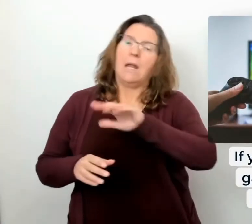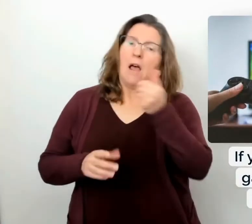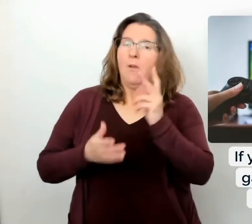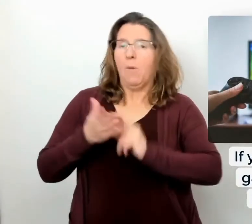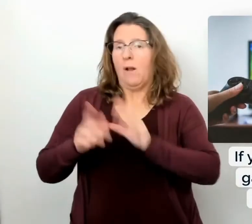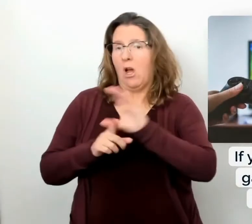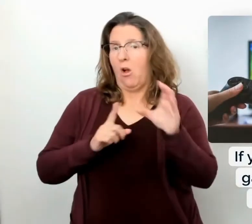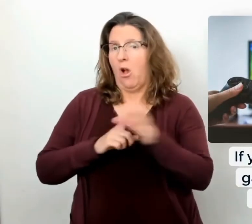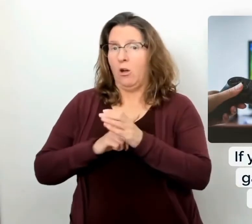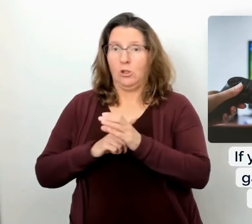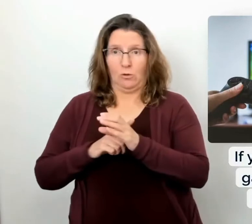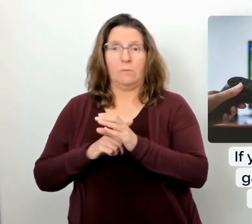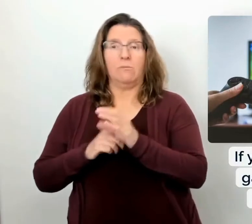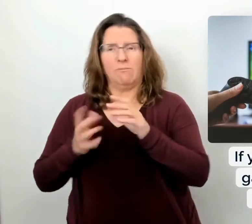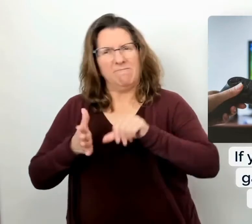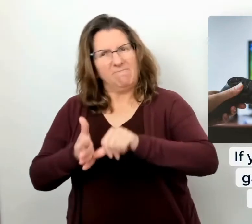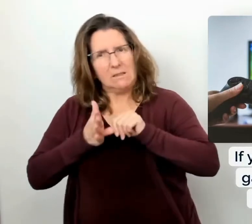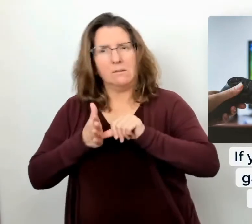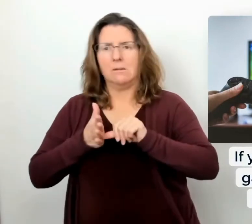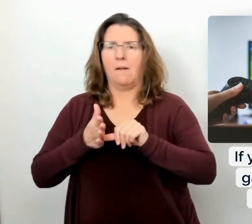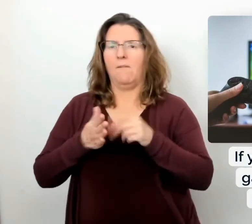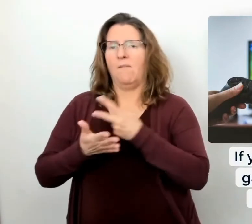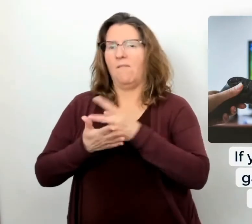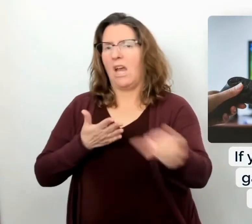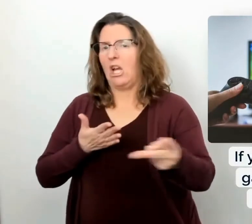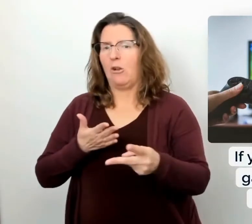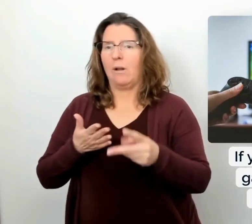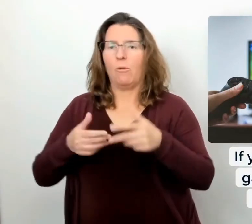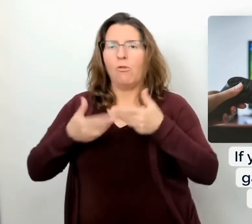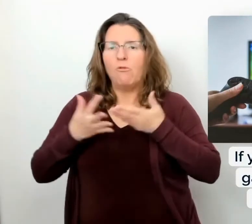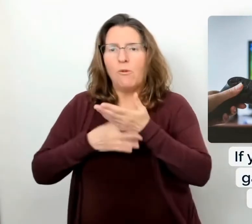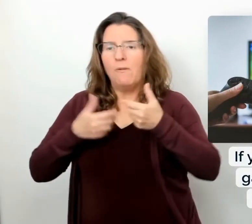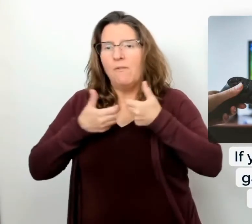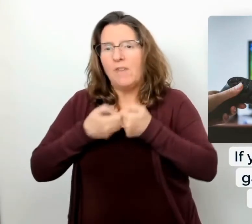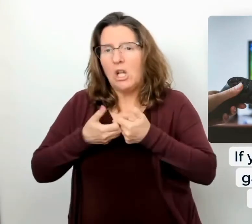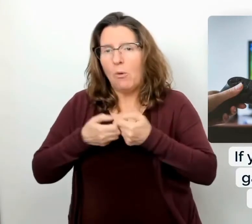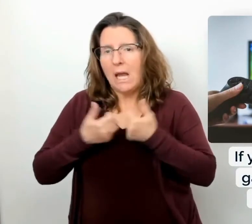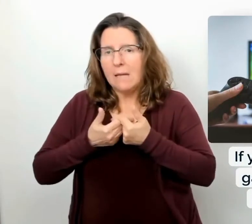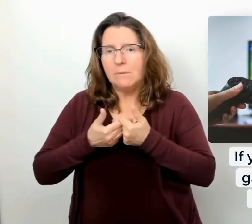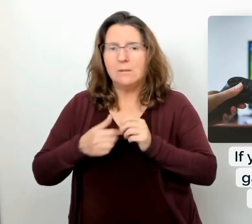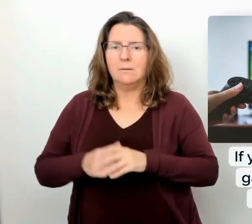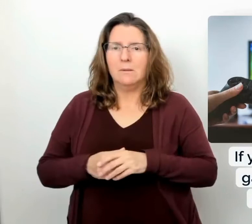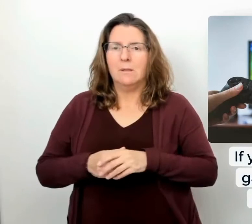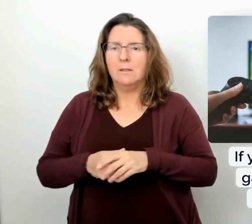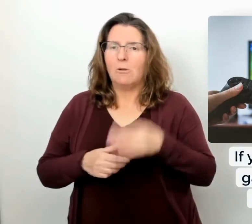Another cultural definition of failure is when your character dies in a video game.